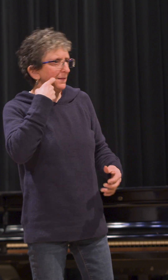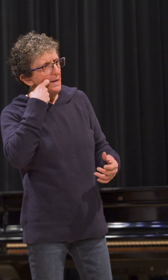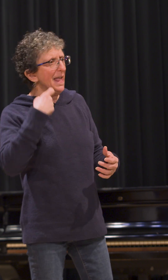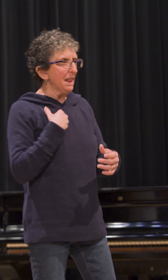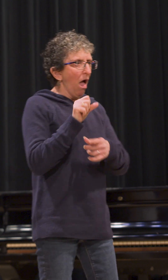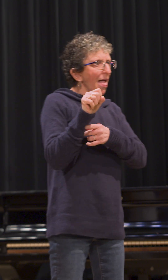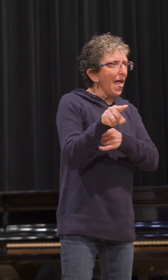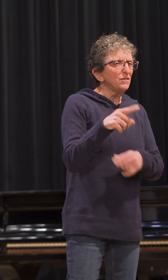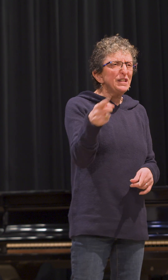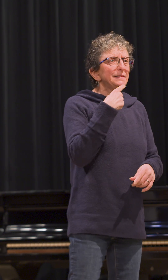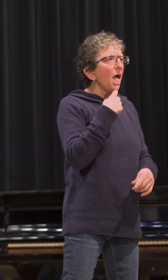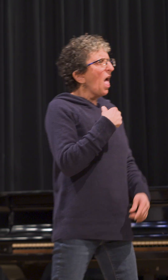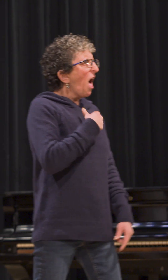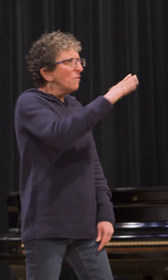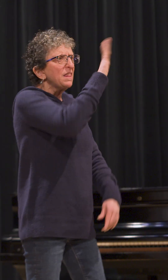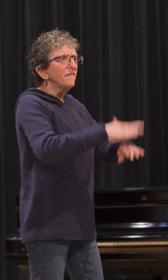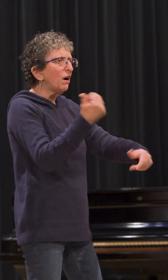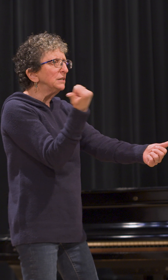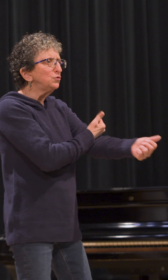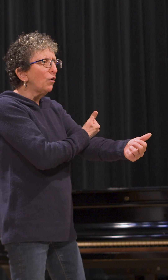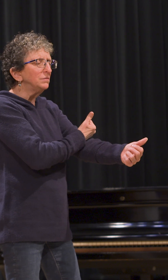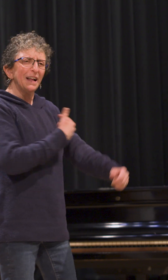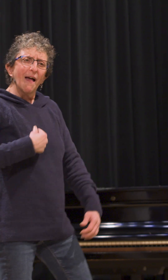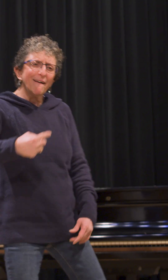And I had asked her "How did you recover from the drugs?" And she looked at me and